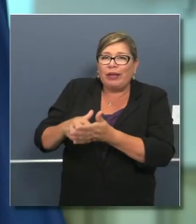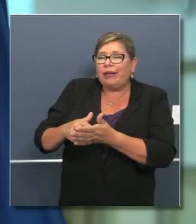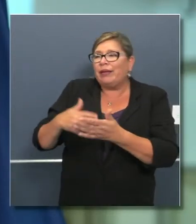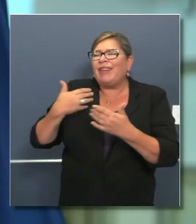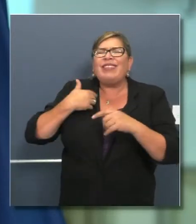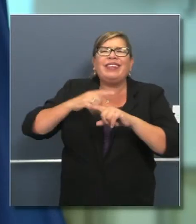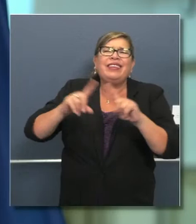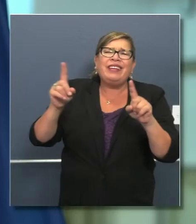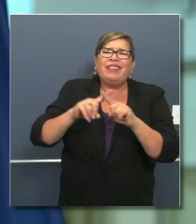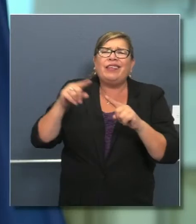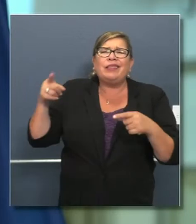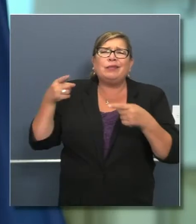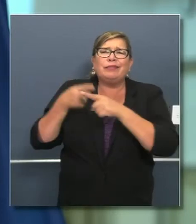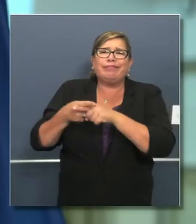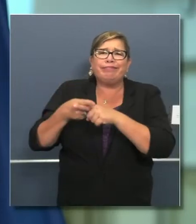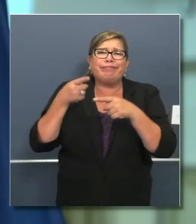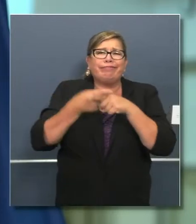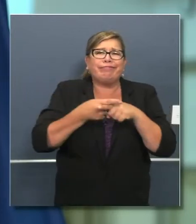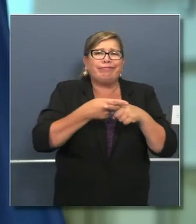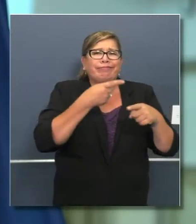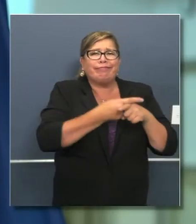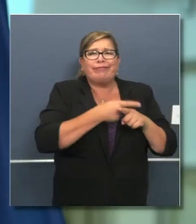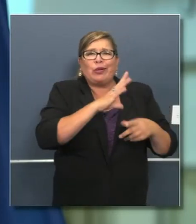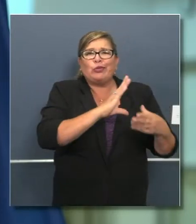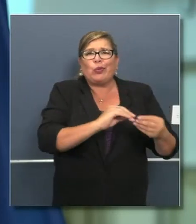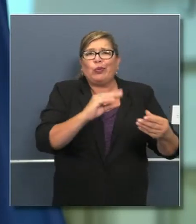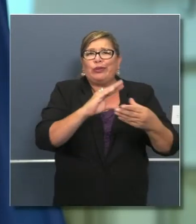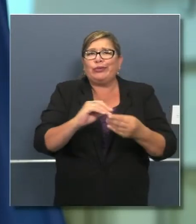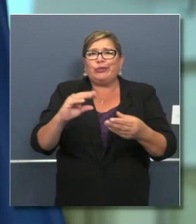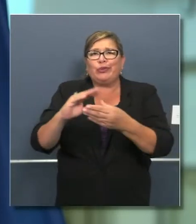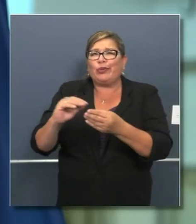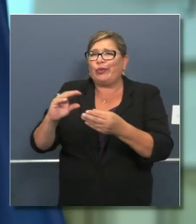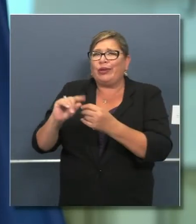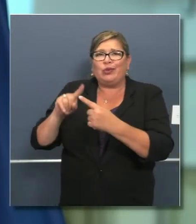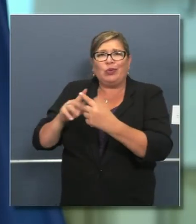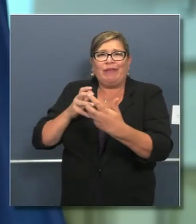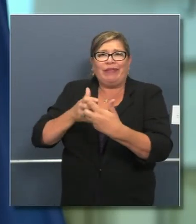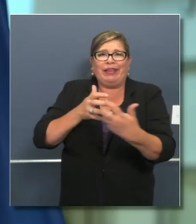can find you can find that in anything out there to fit your narrative so how do you compete with